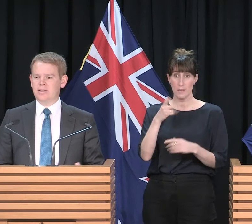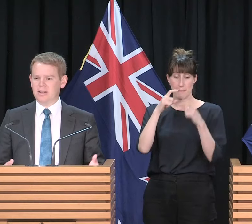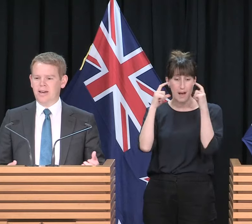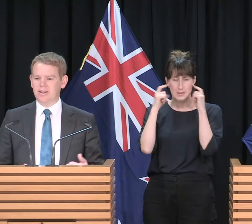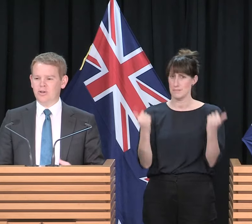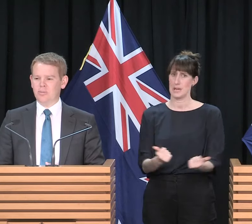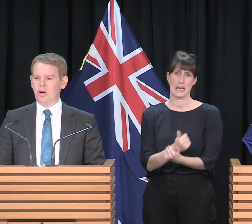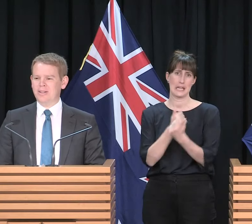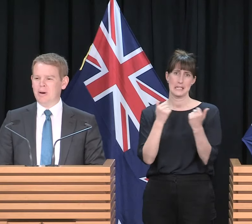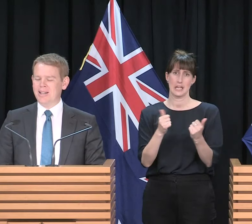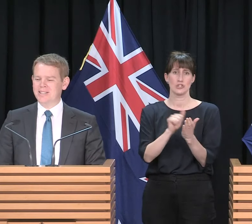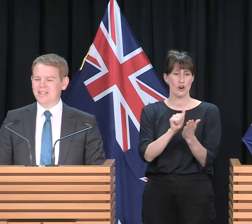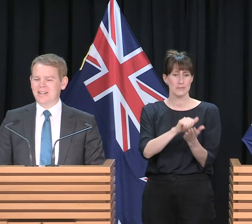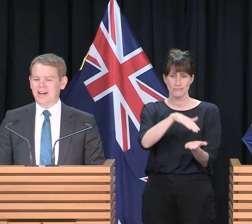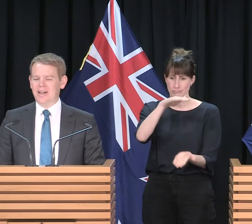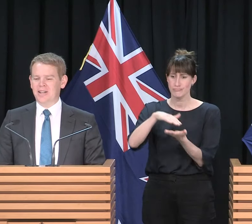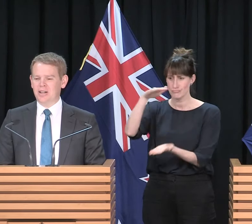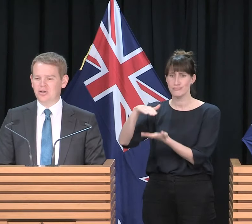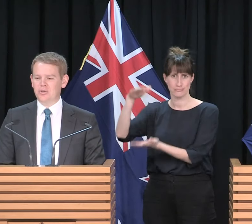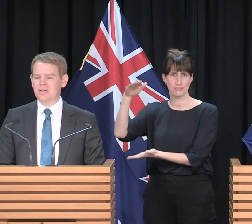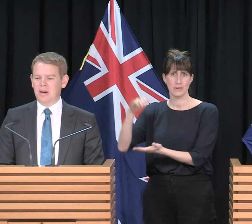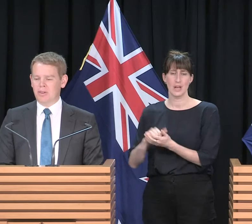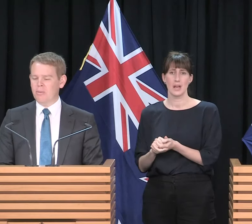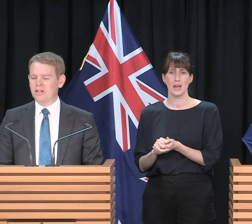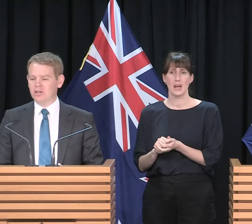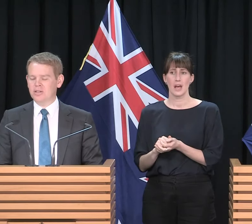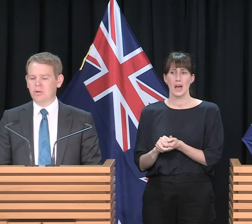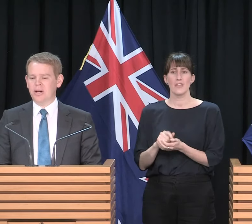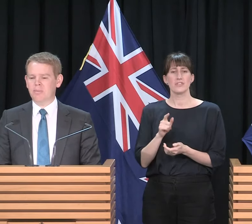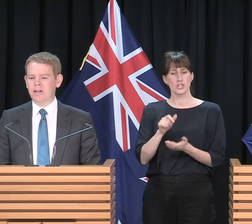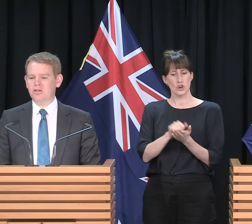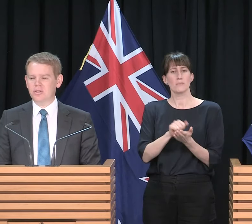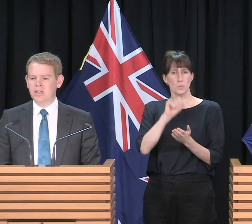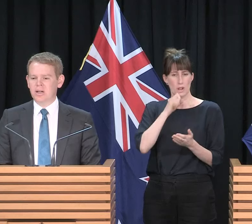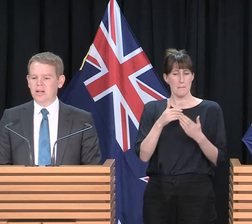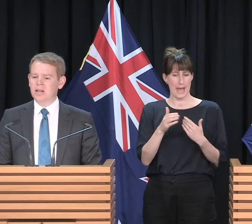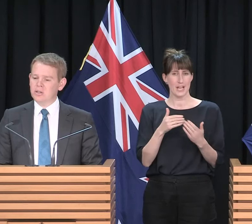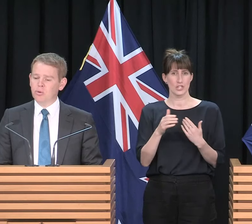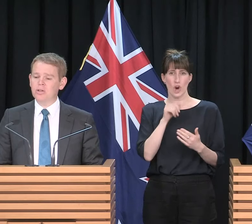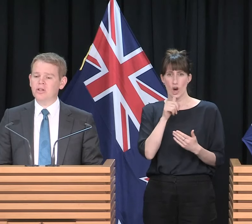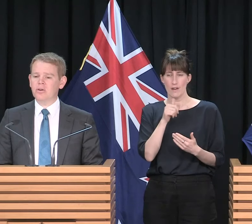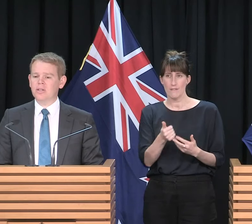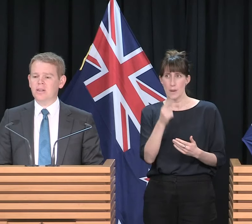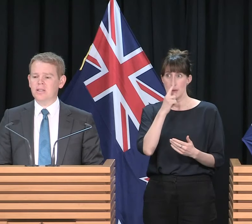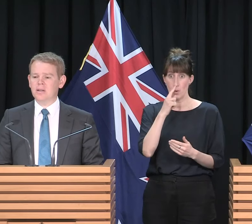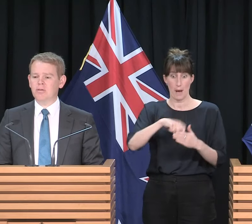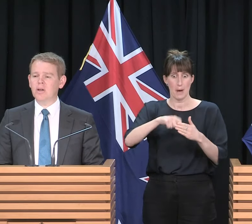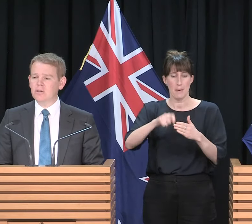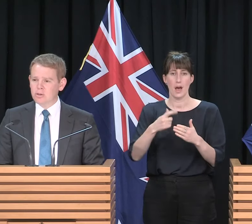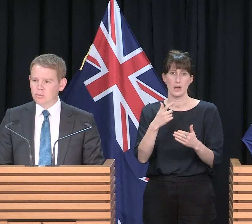preserving the gains that we have all made, of keeping the freedoms that we all now